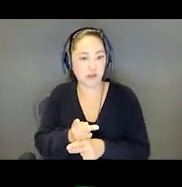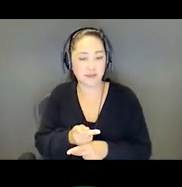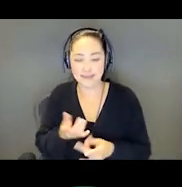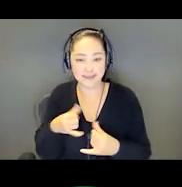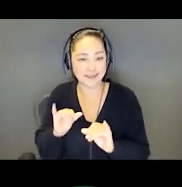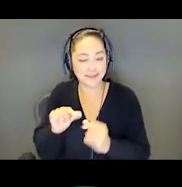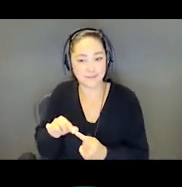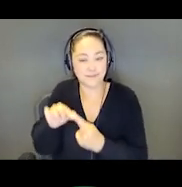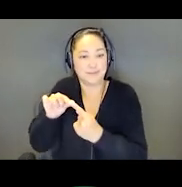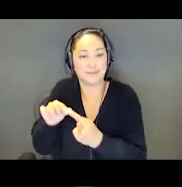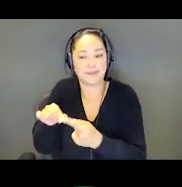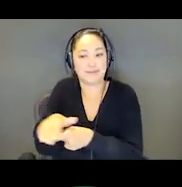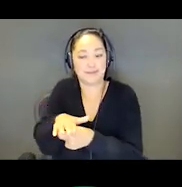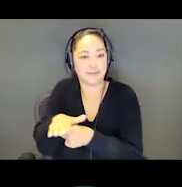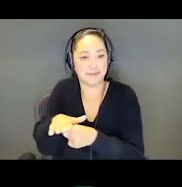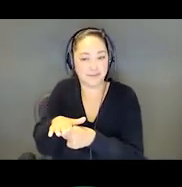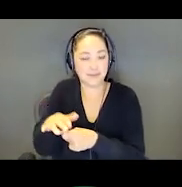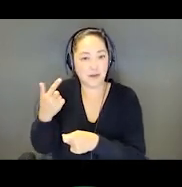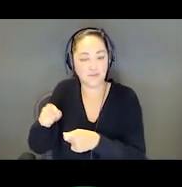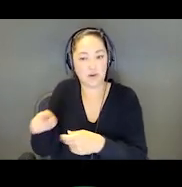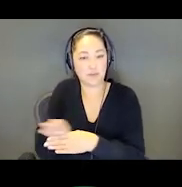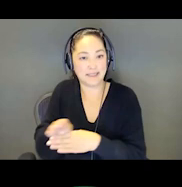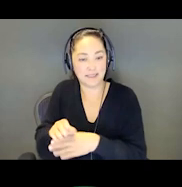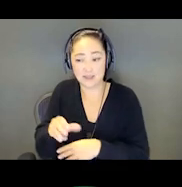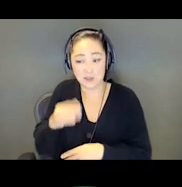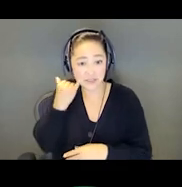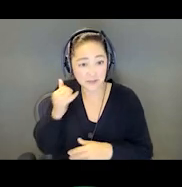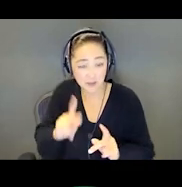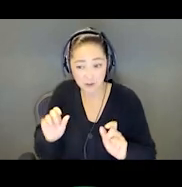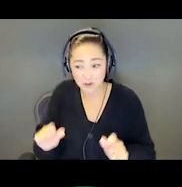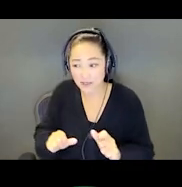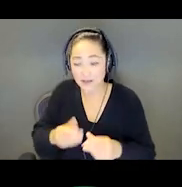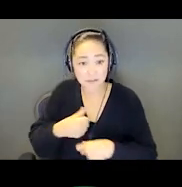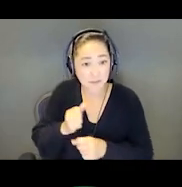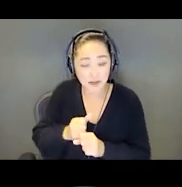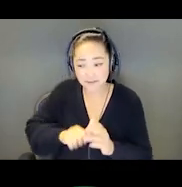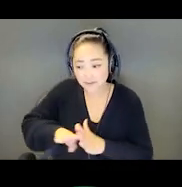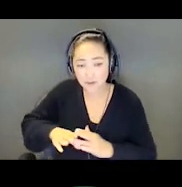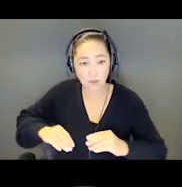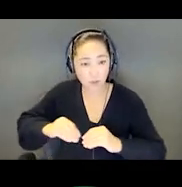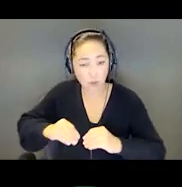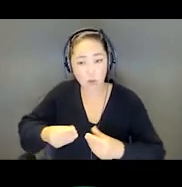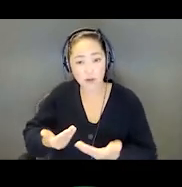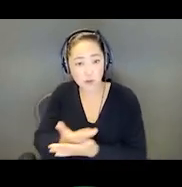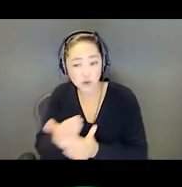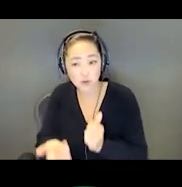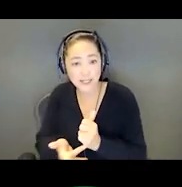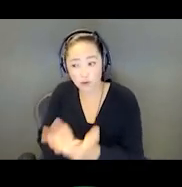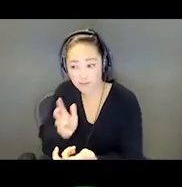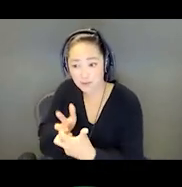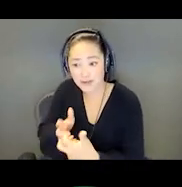So the more people we can get in there developing technology and products. The better. This